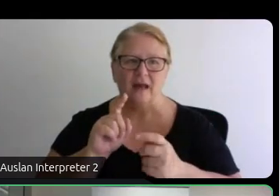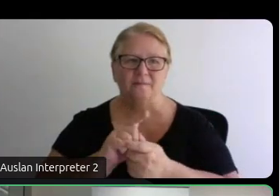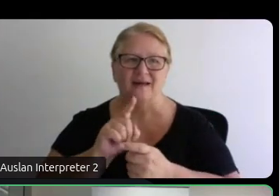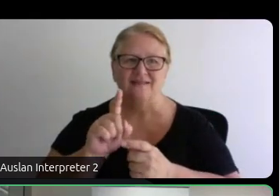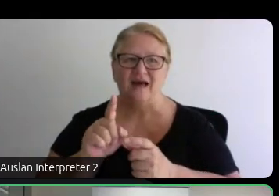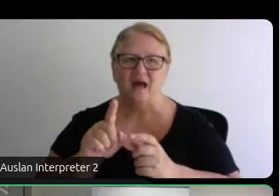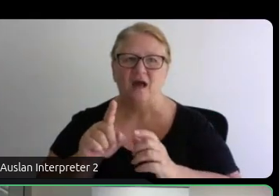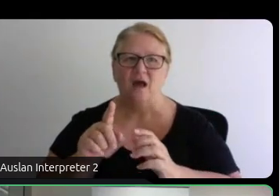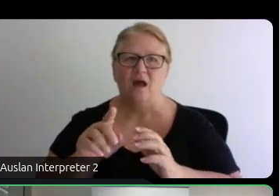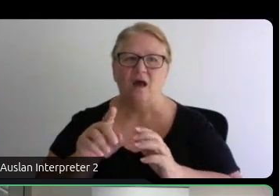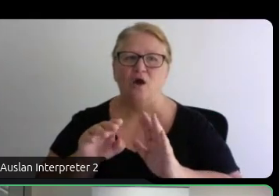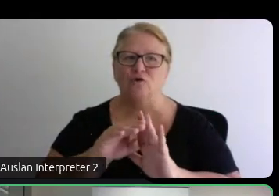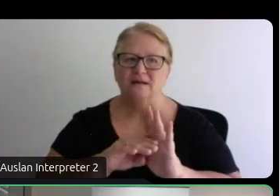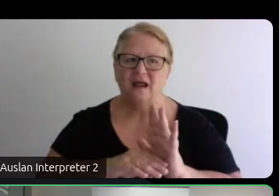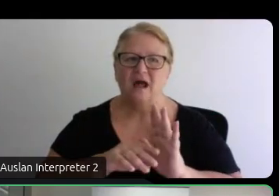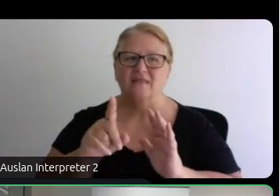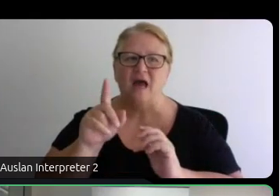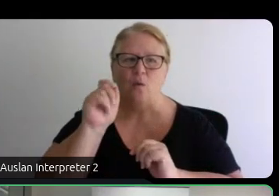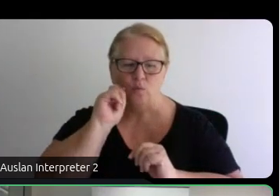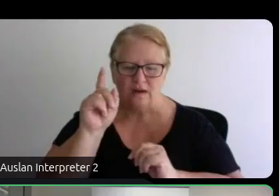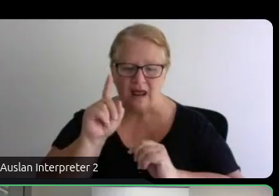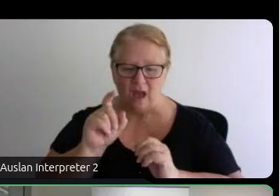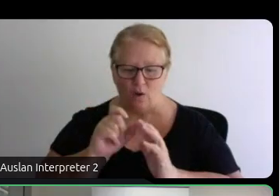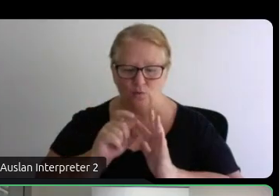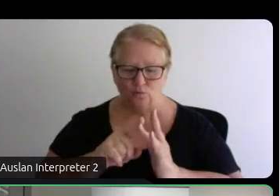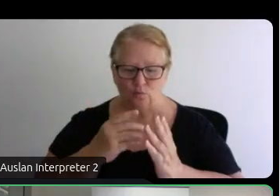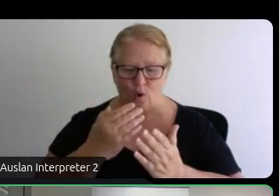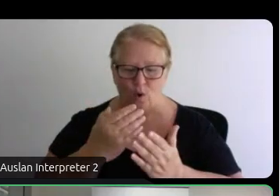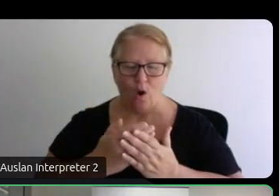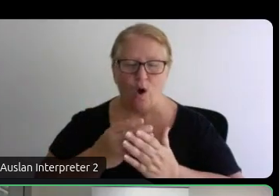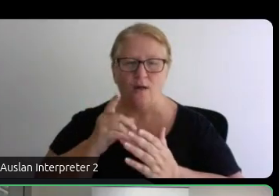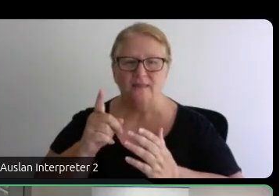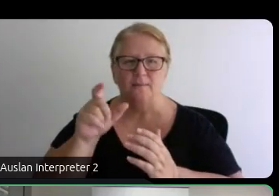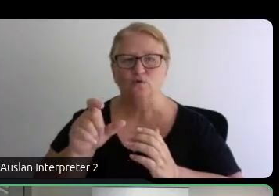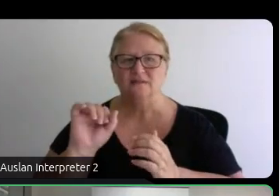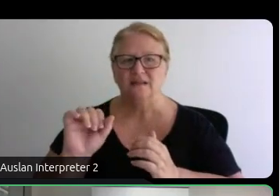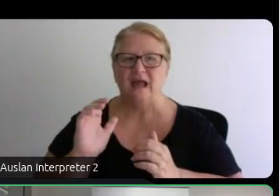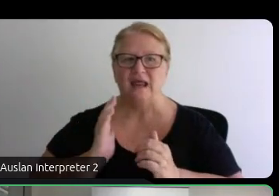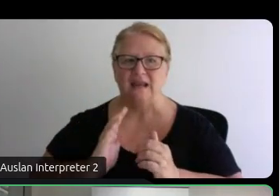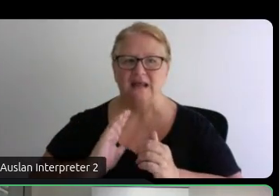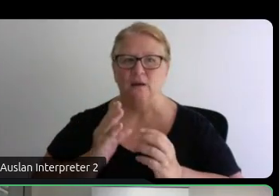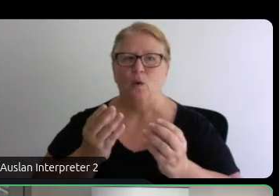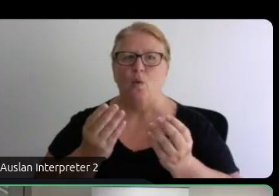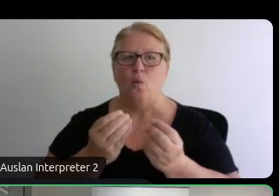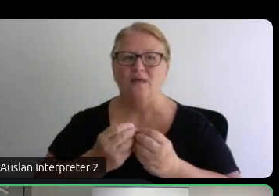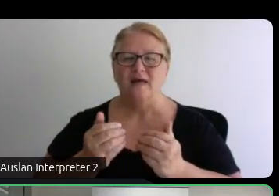now going to be done on a whole person assessment of need with a budget being assessed as what's